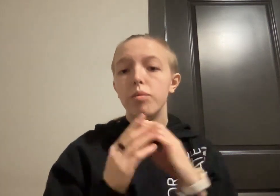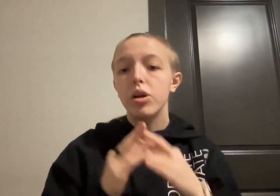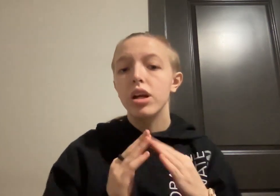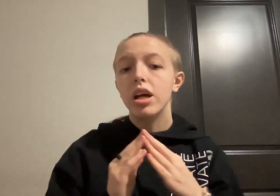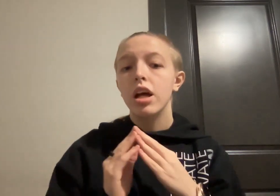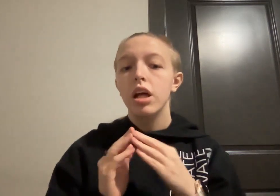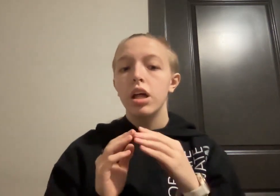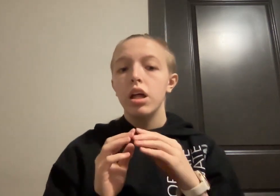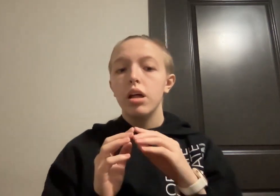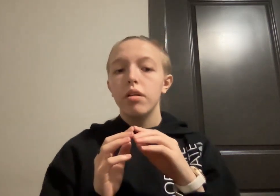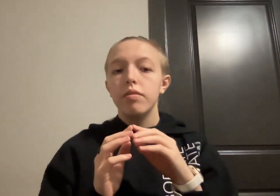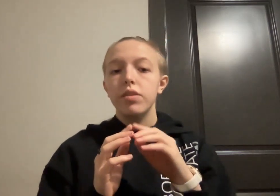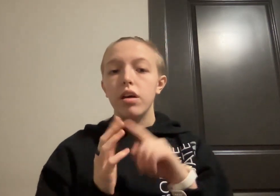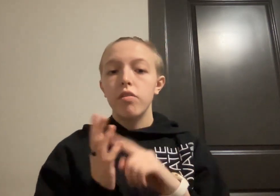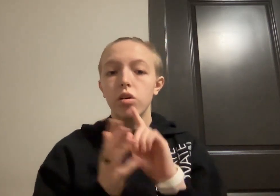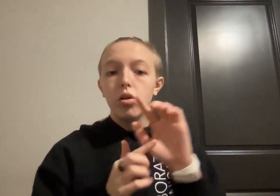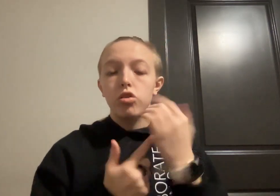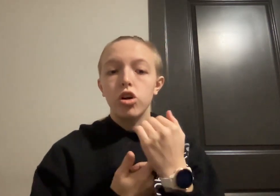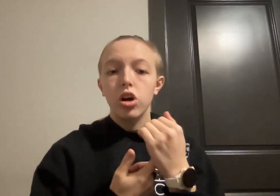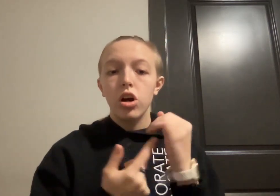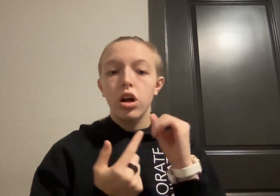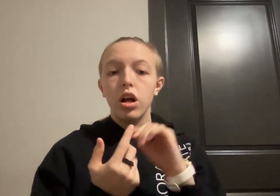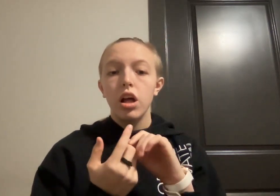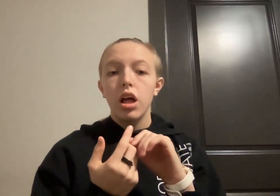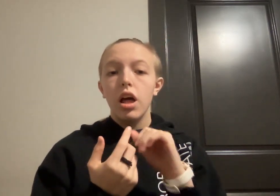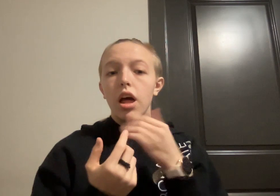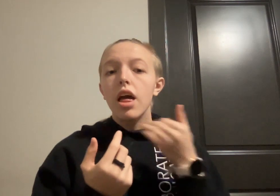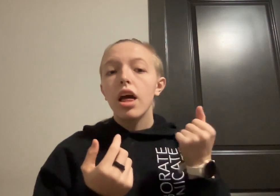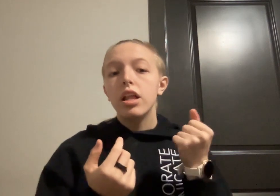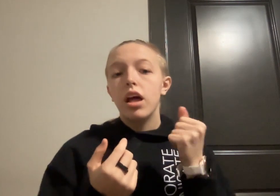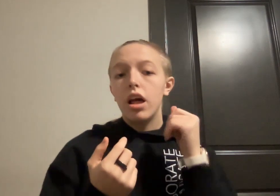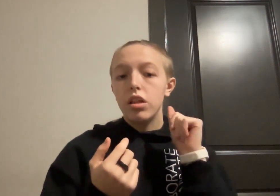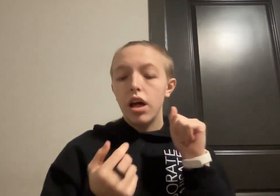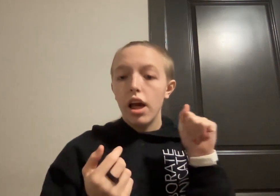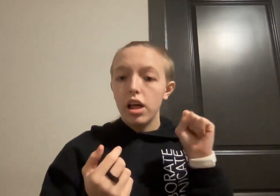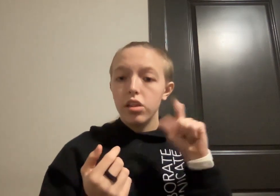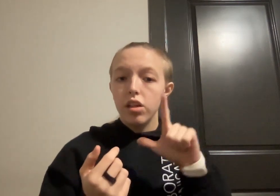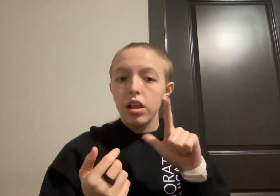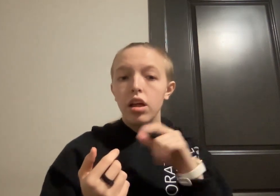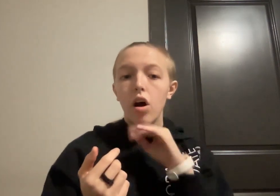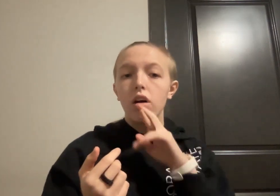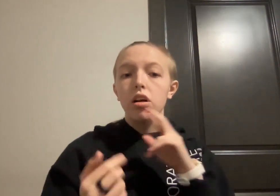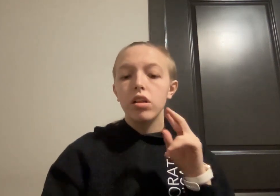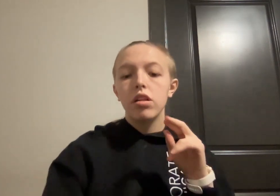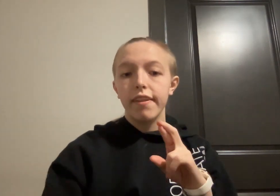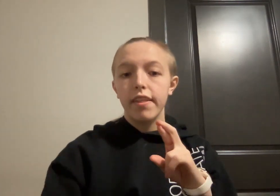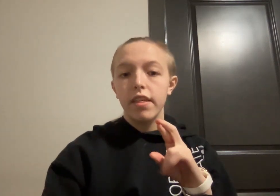deaf culture and as well there are resources sources